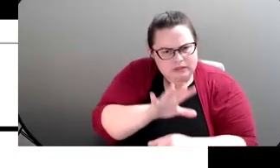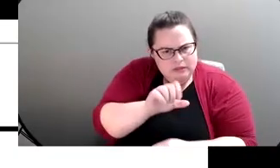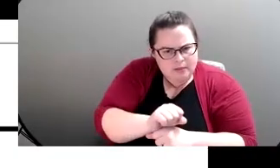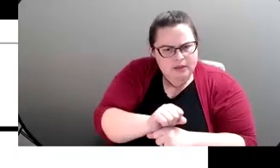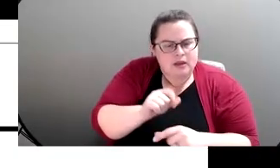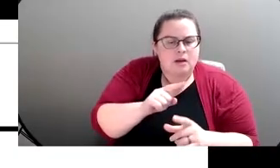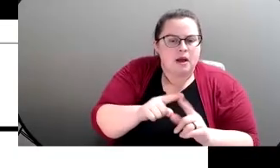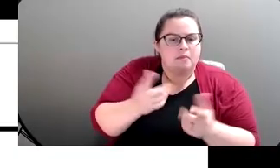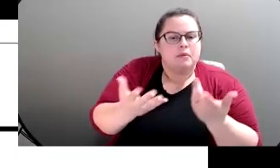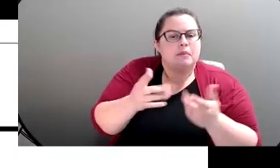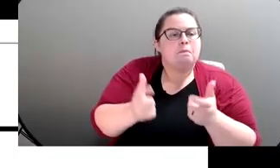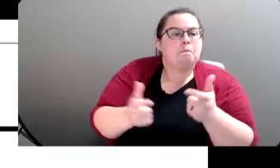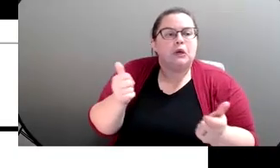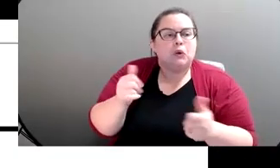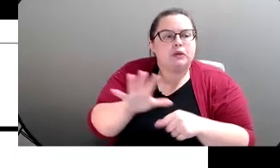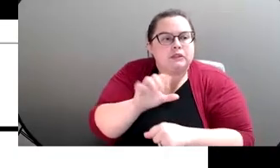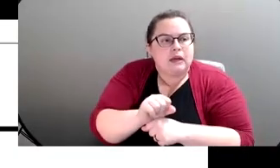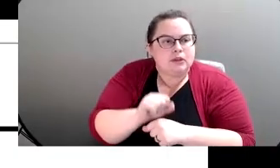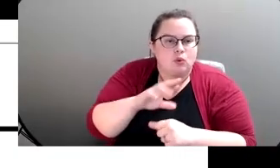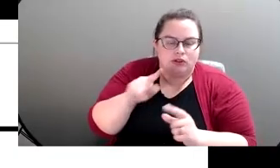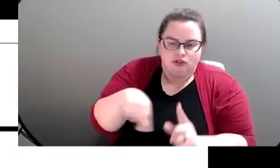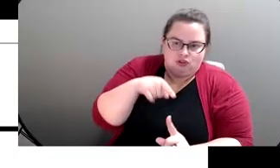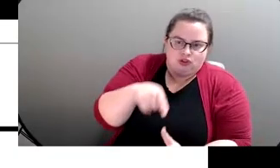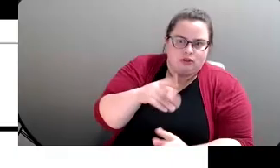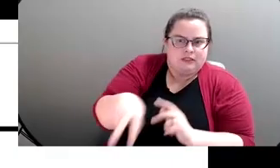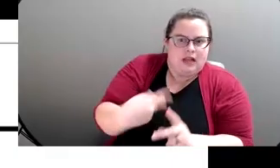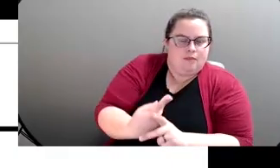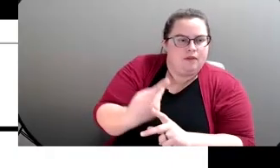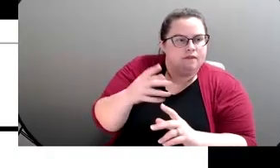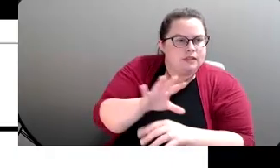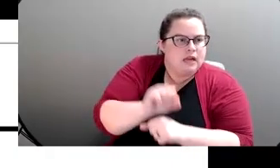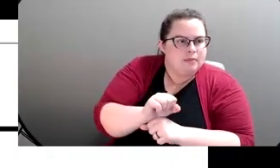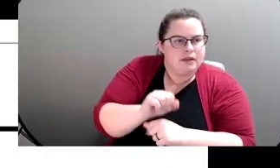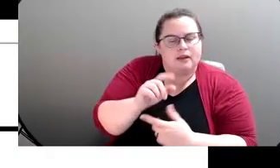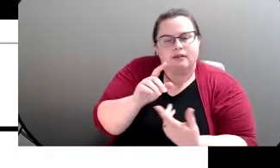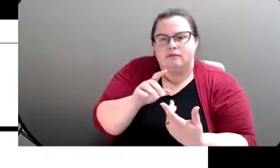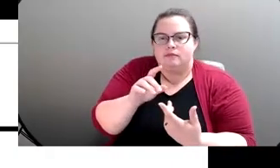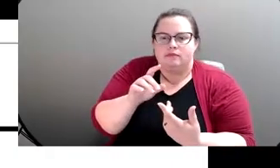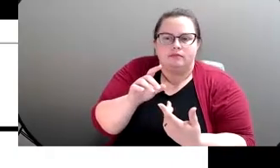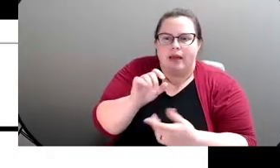the bigger assignments, a certain kind of assignment, you know, every week or every couple weeks, you'll get extensive feedback.